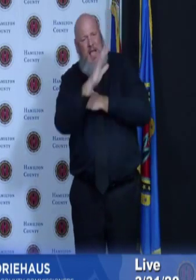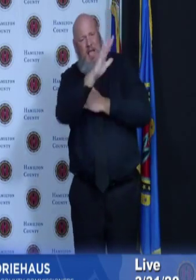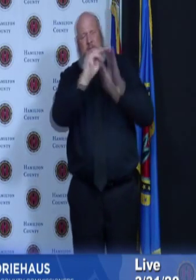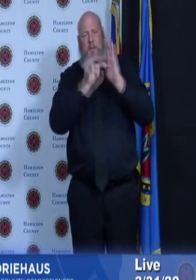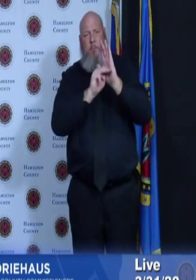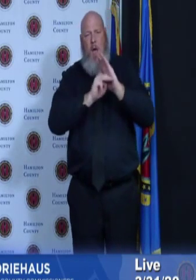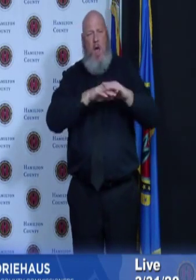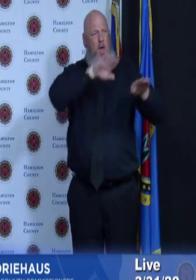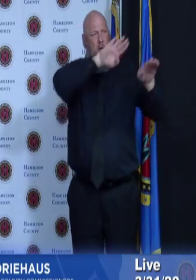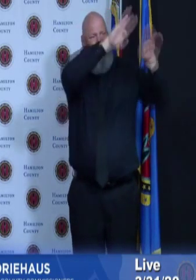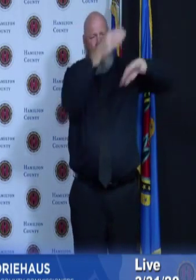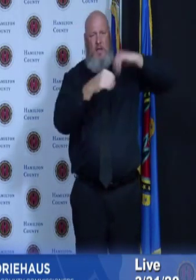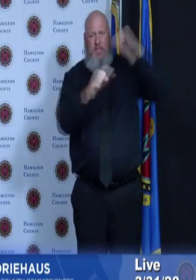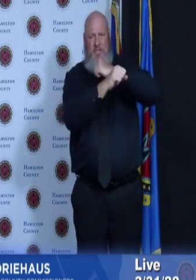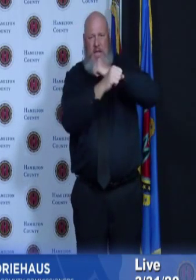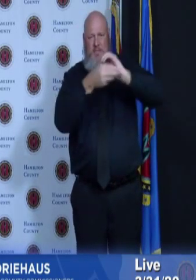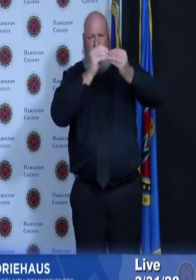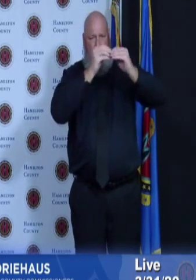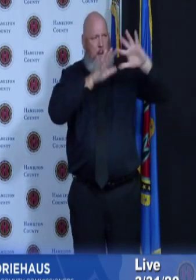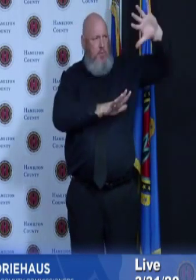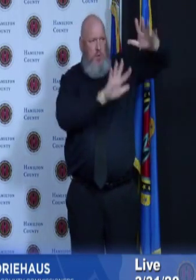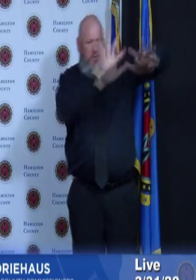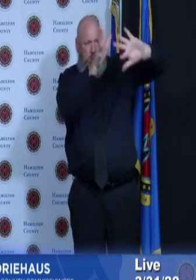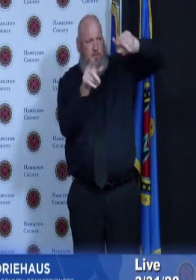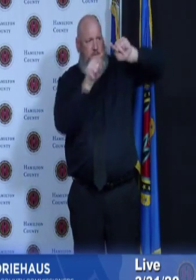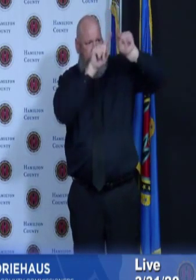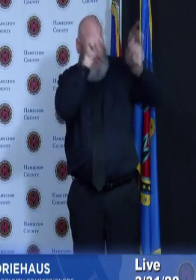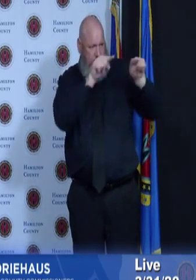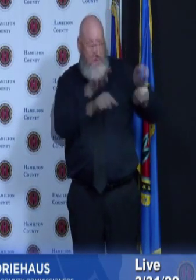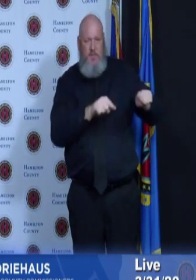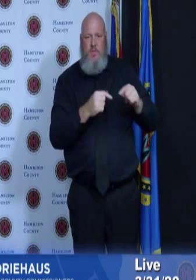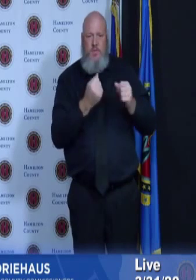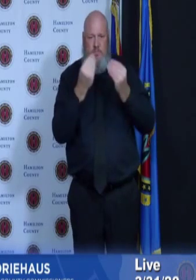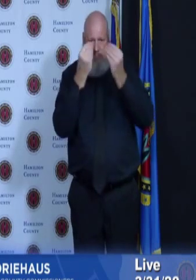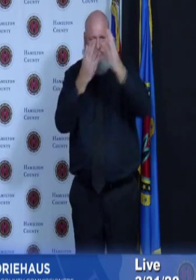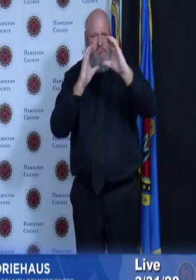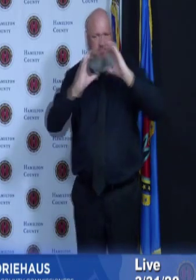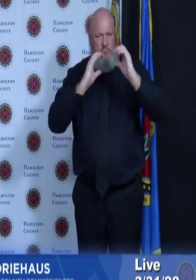sales tax and today and so it that's why it's so complicated